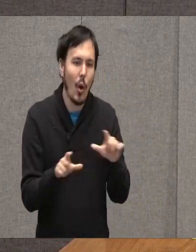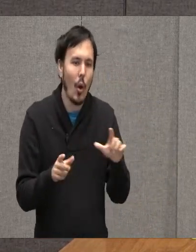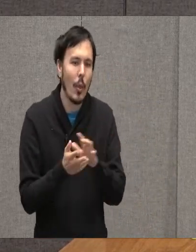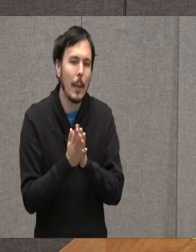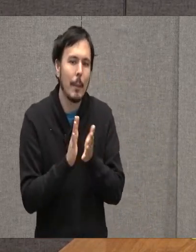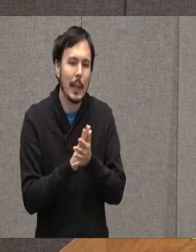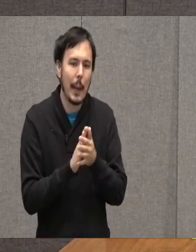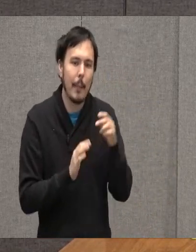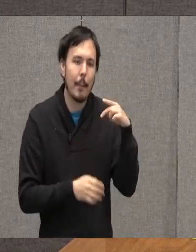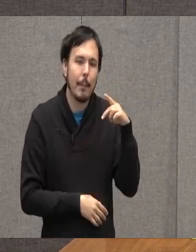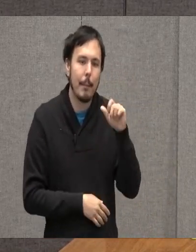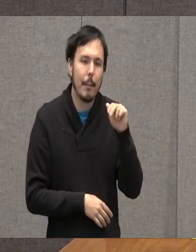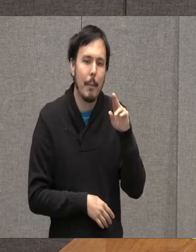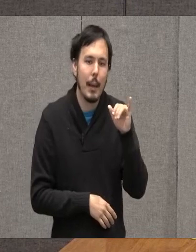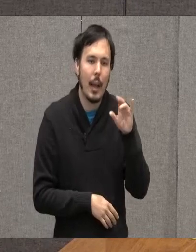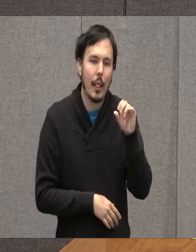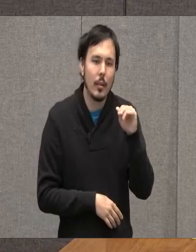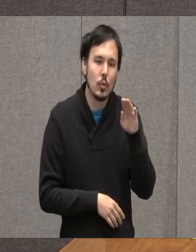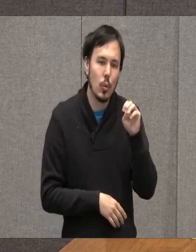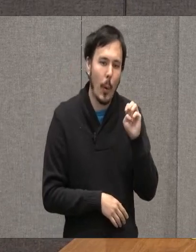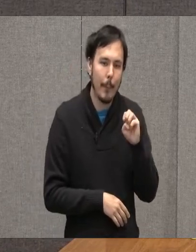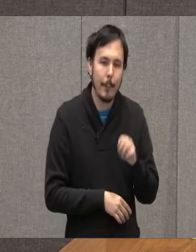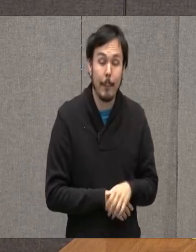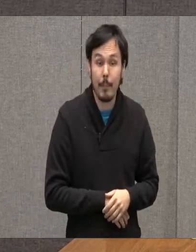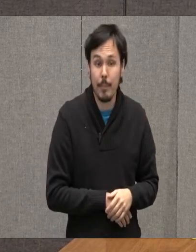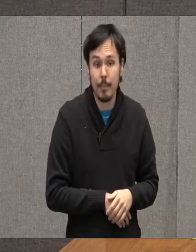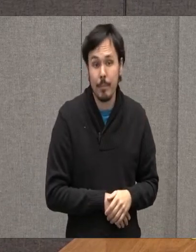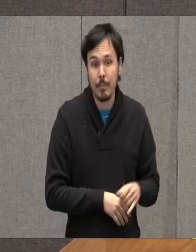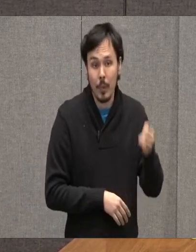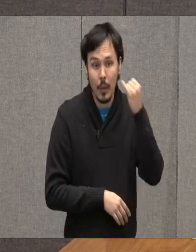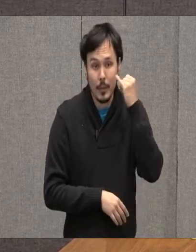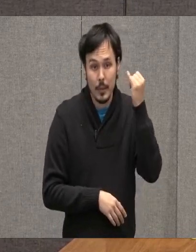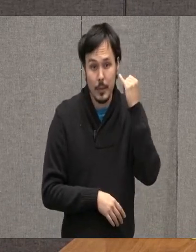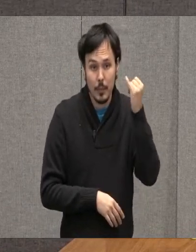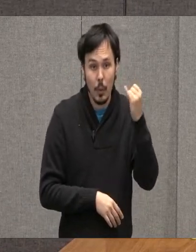So if I have the number 36, is that a palindrome?